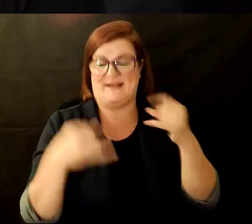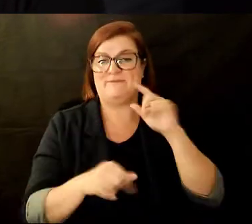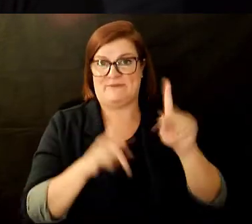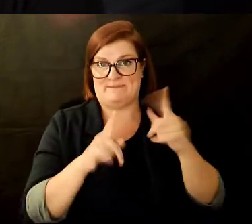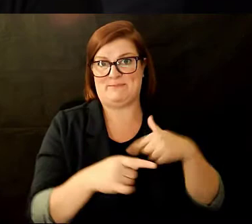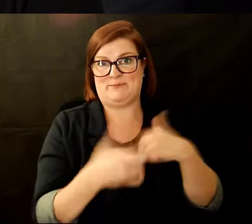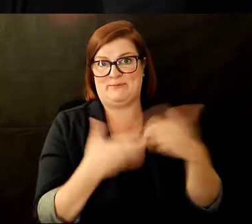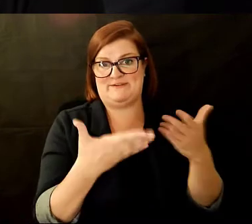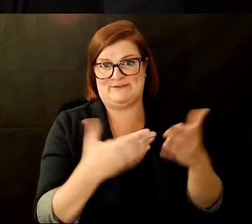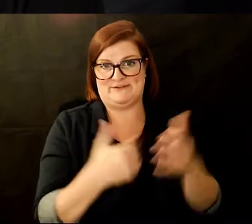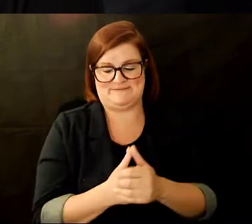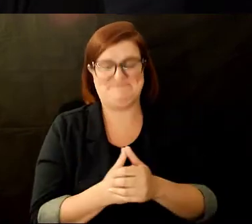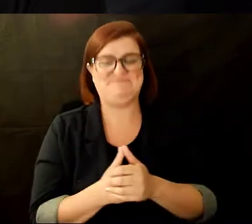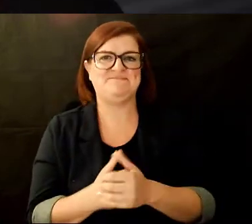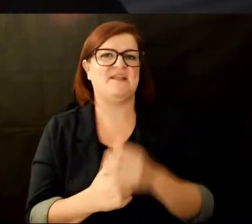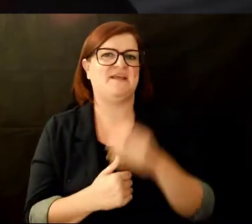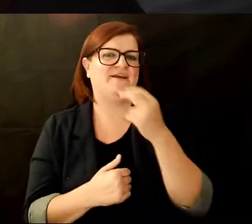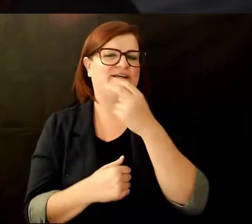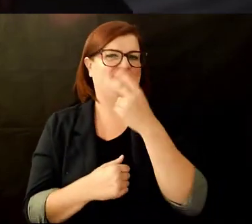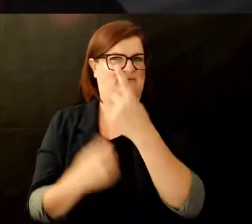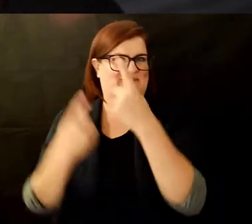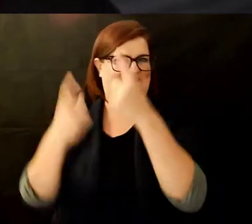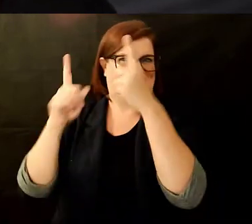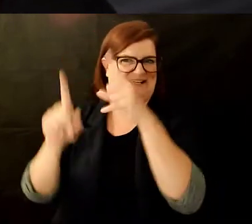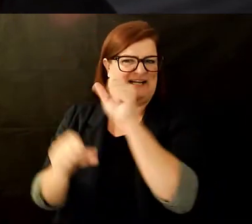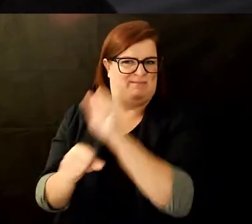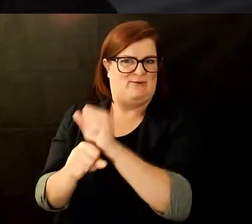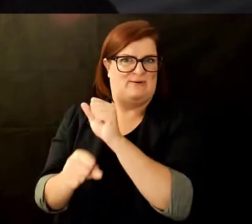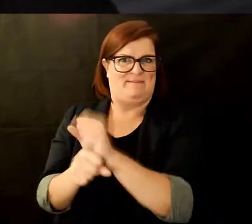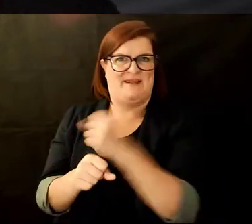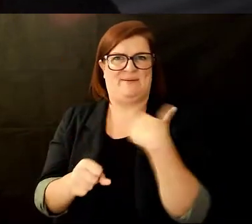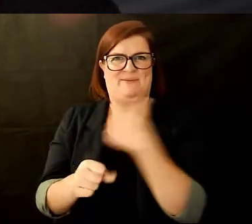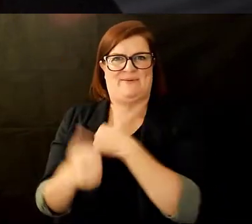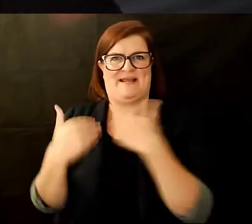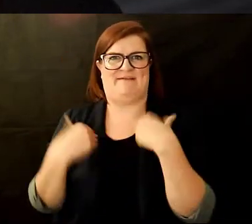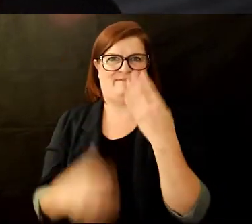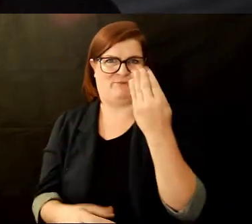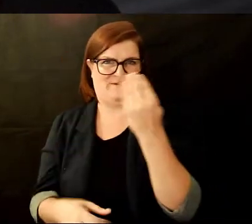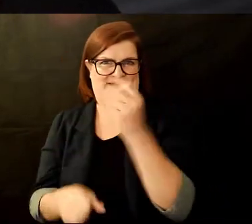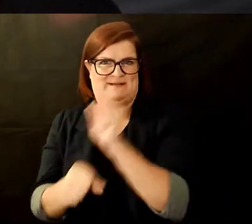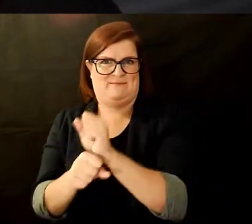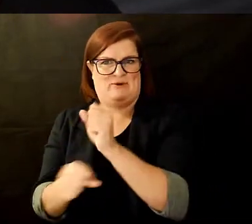for the people that we serve. With 2Succeed in employment, we have 14 employment specialists